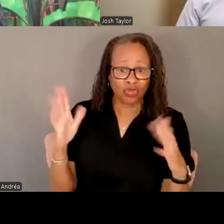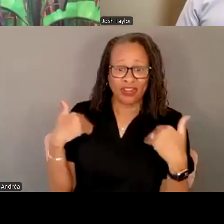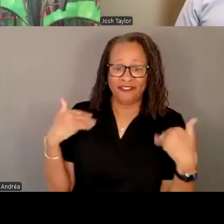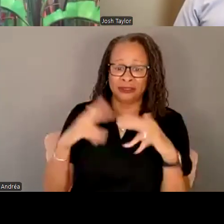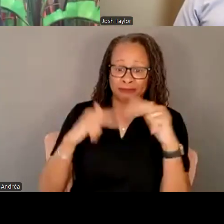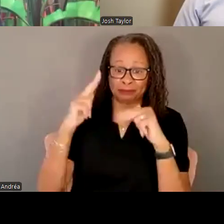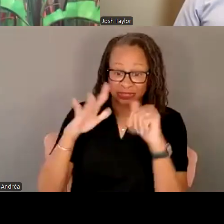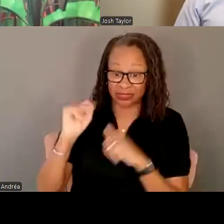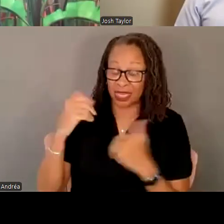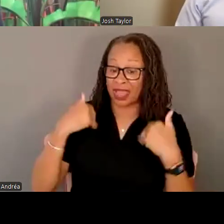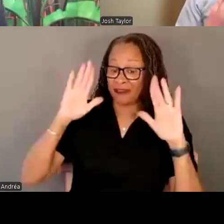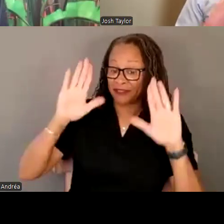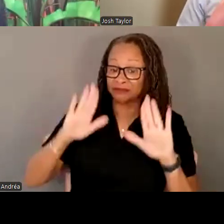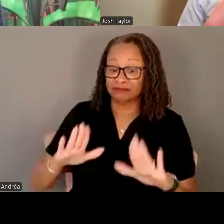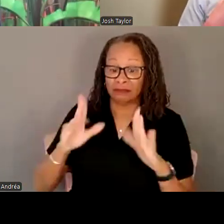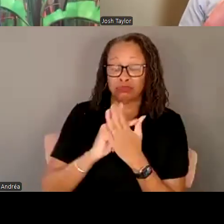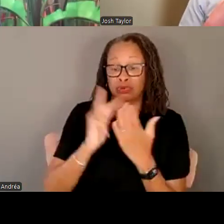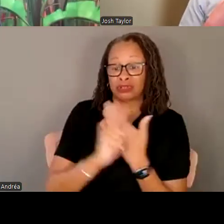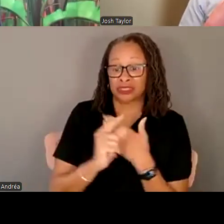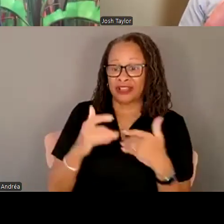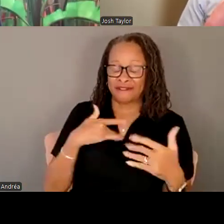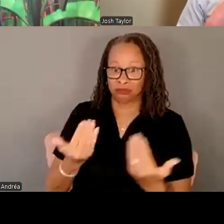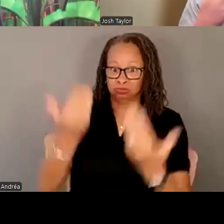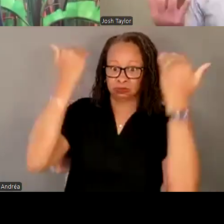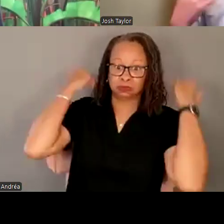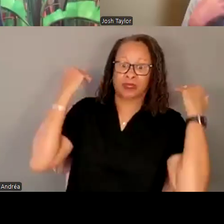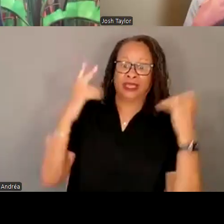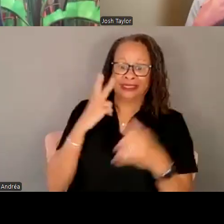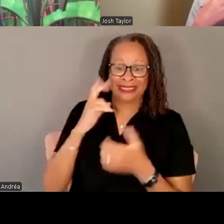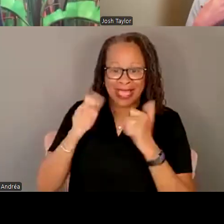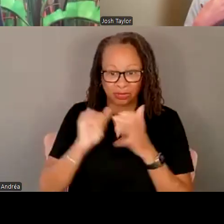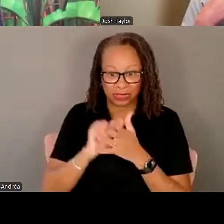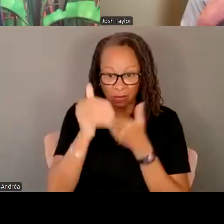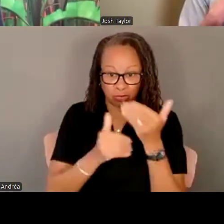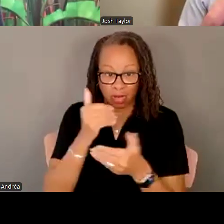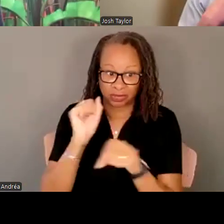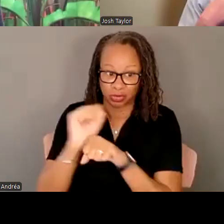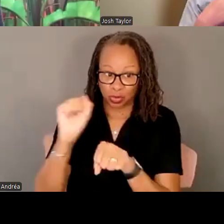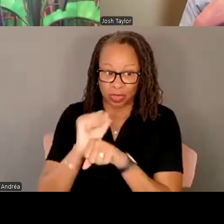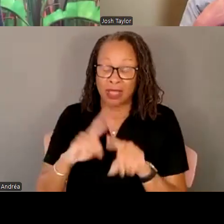that are having good outcomes, can feel a little daunting to see, like, how does that process work? But the reality is, you know,